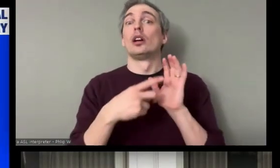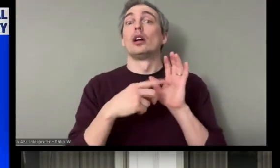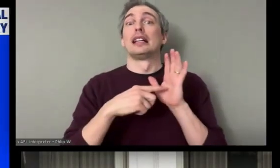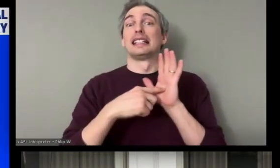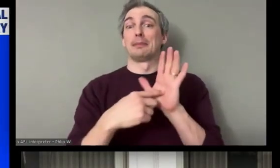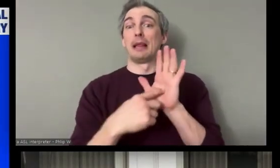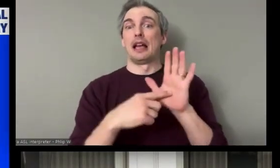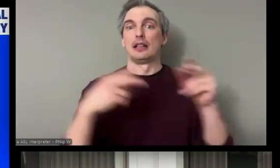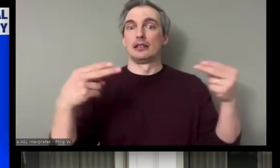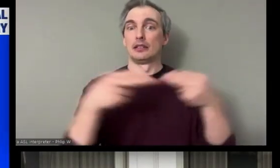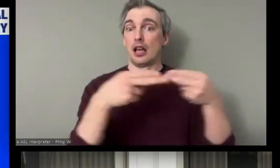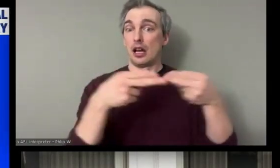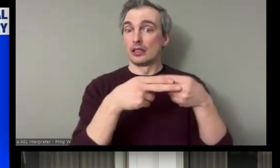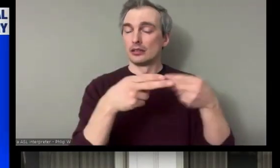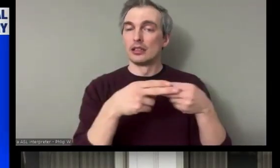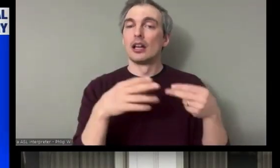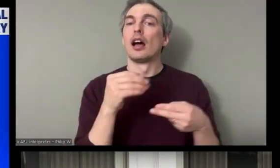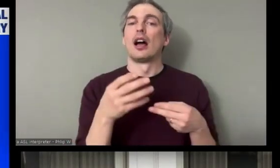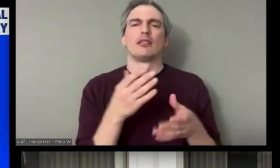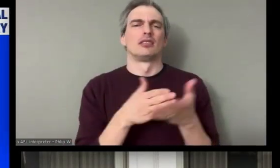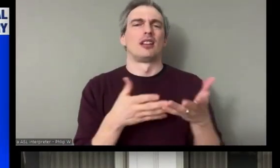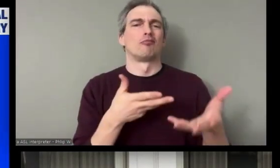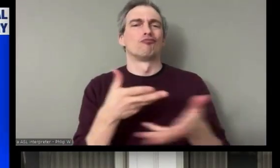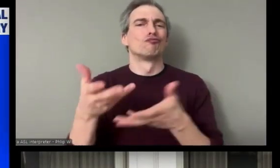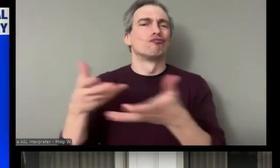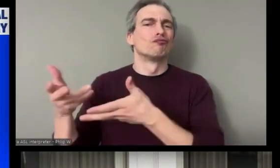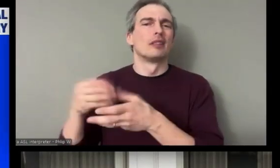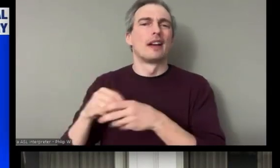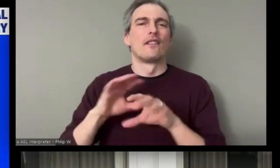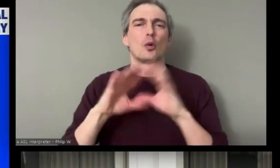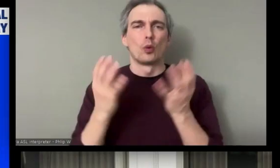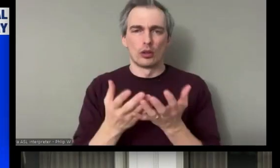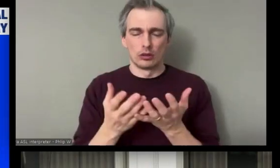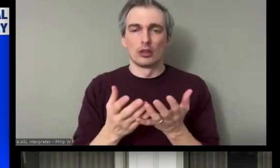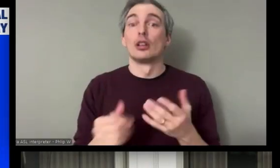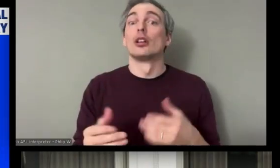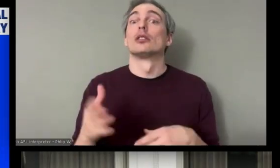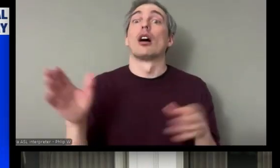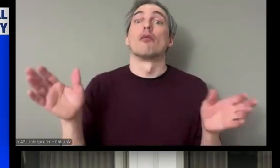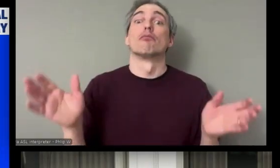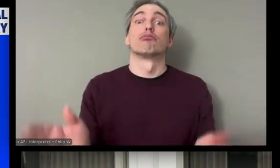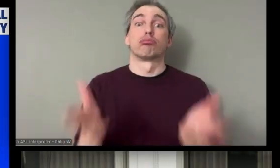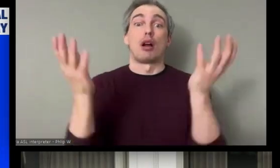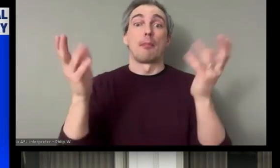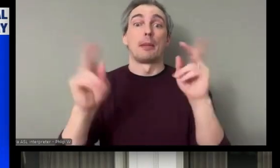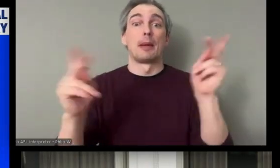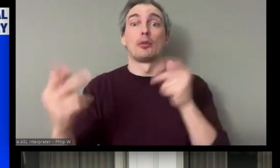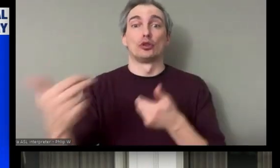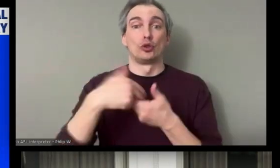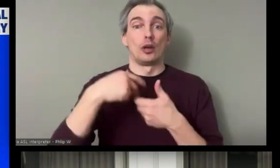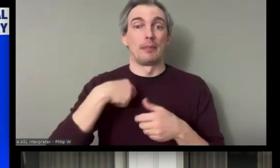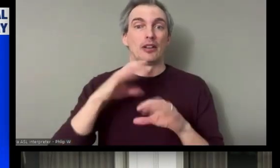So in the world, I would prompt everyone to join me in the world. I did meet one person here who is a Horizon Worlds user.